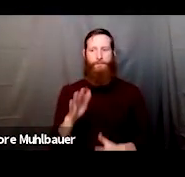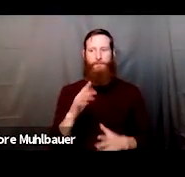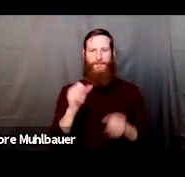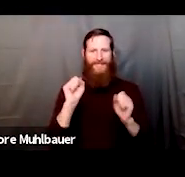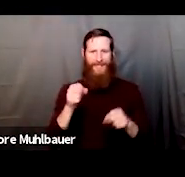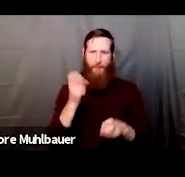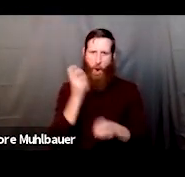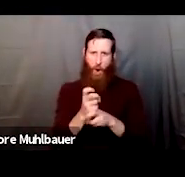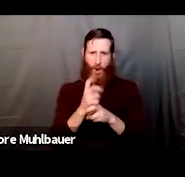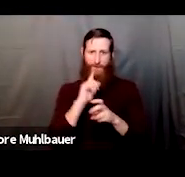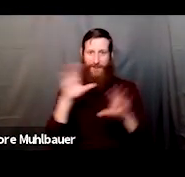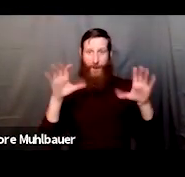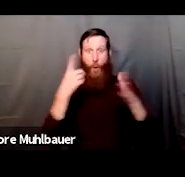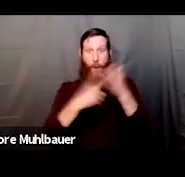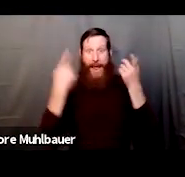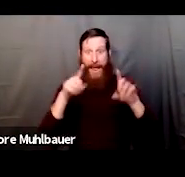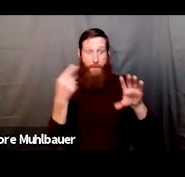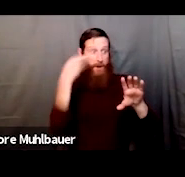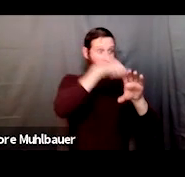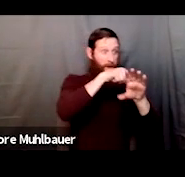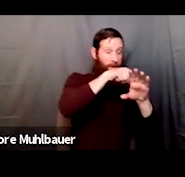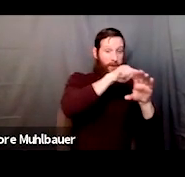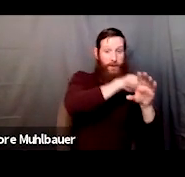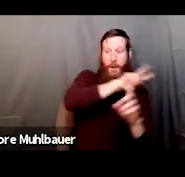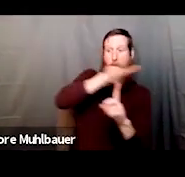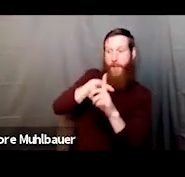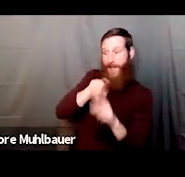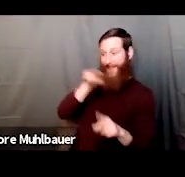It can be hard to apply what is going on in one zone to another zone.